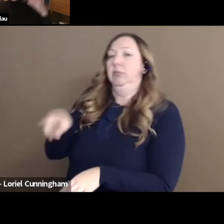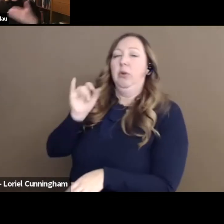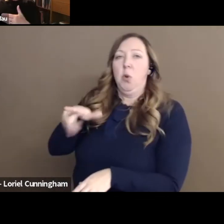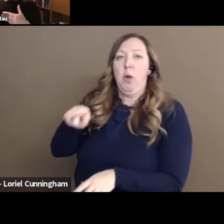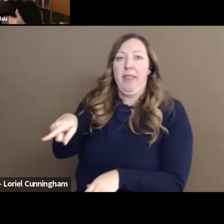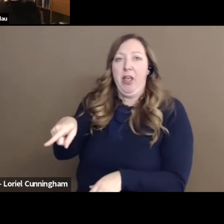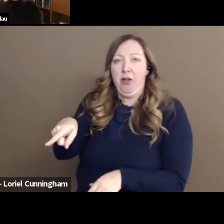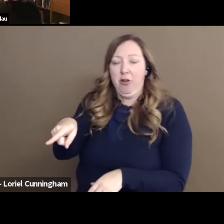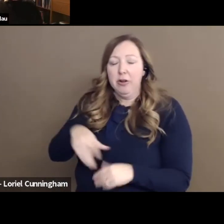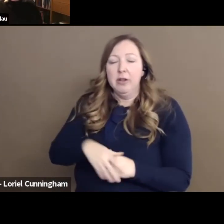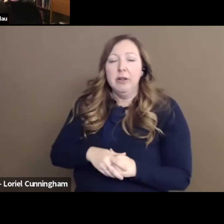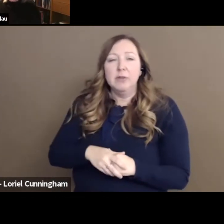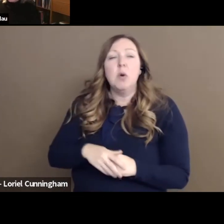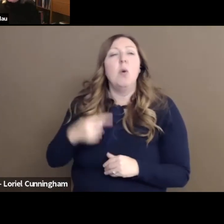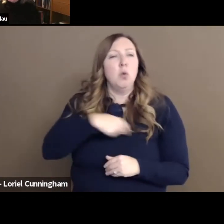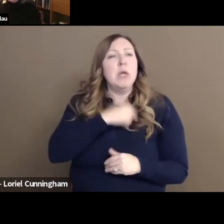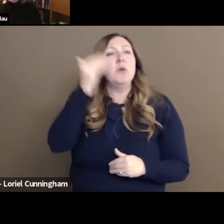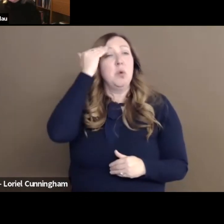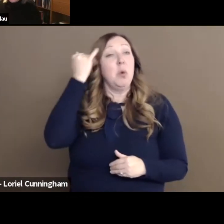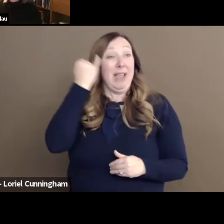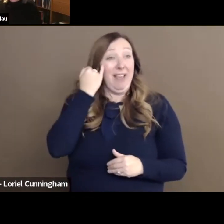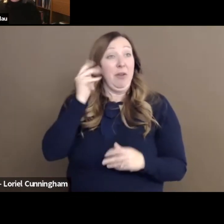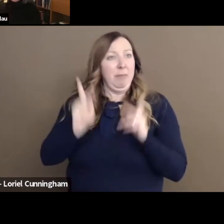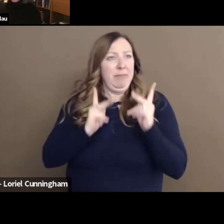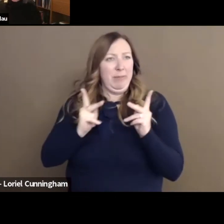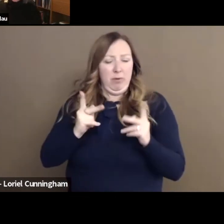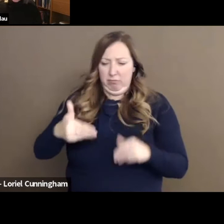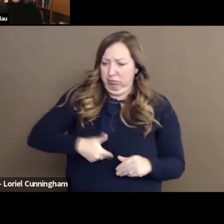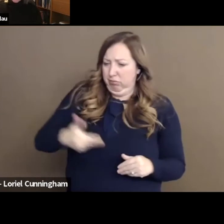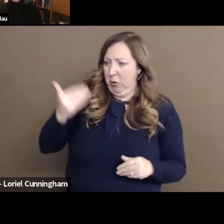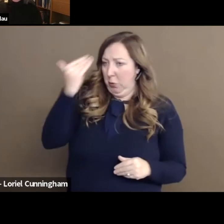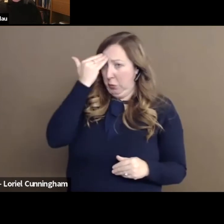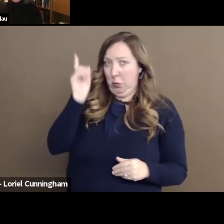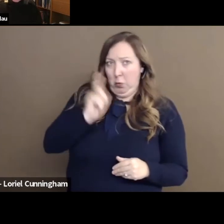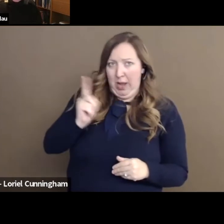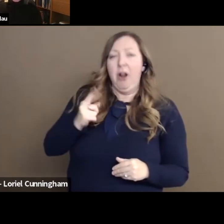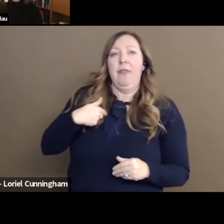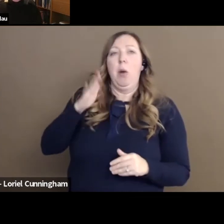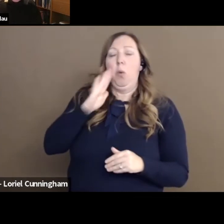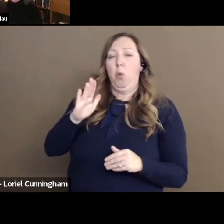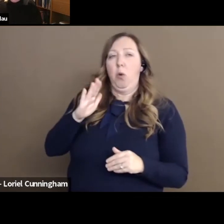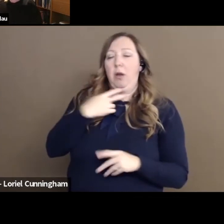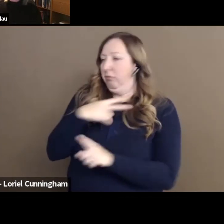immediately able to go to the correct canister